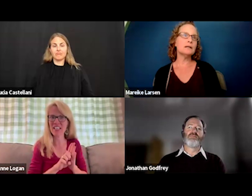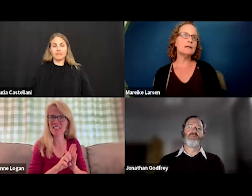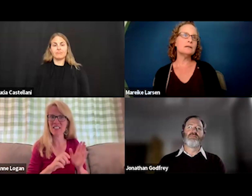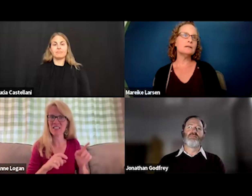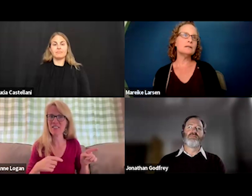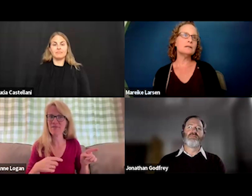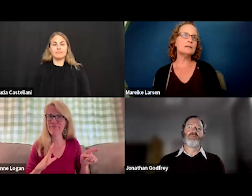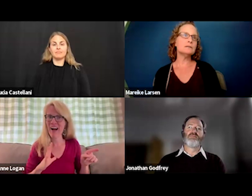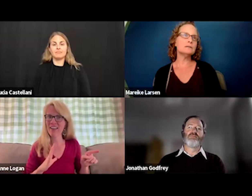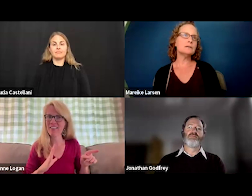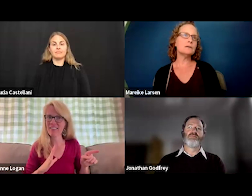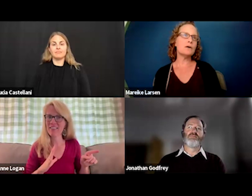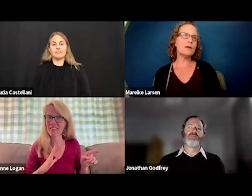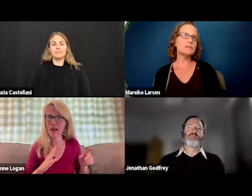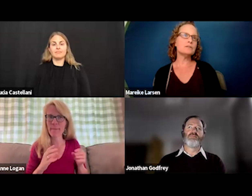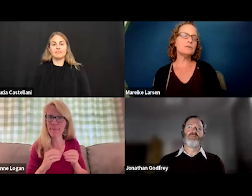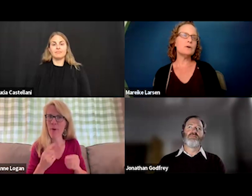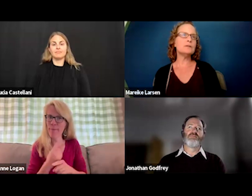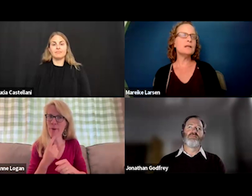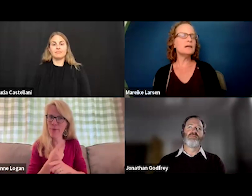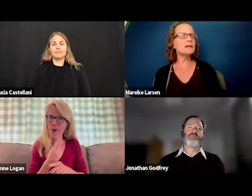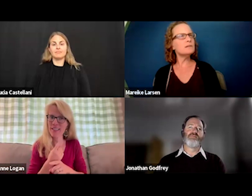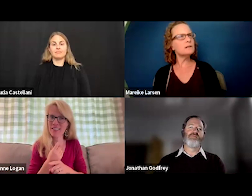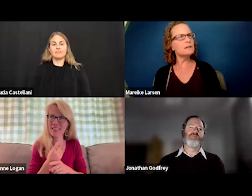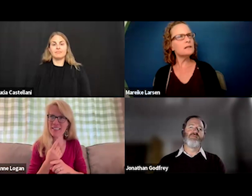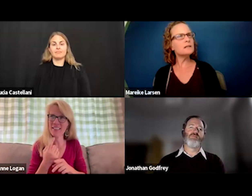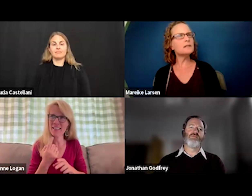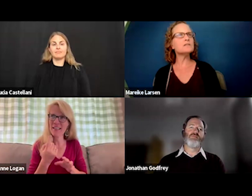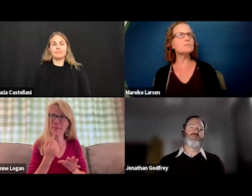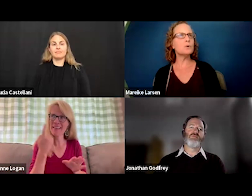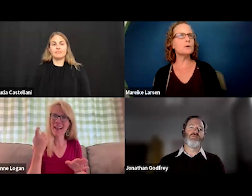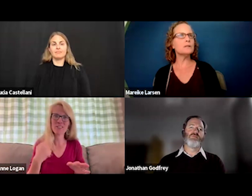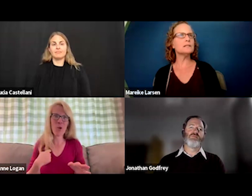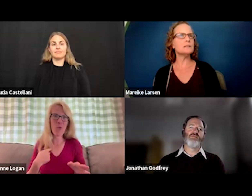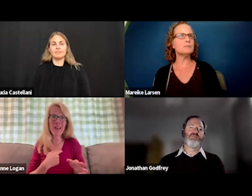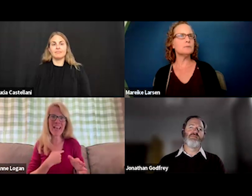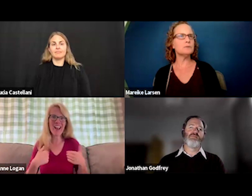And I think that there are ethics involved in that. I think that it is morally acceptable